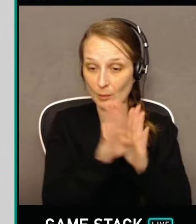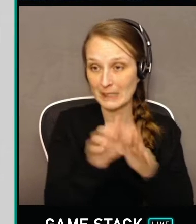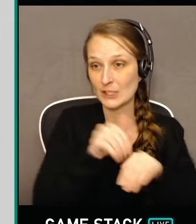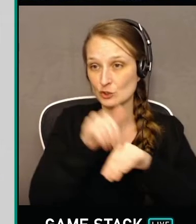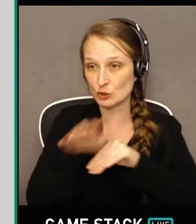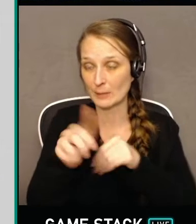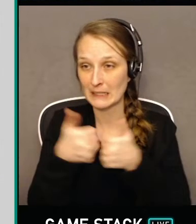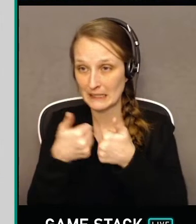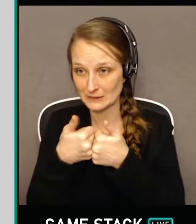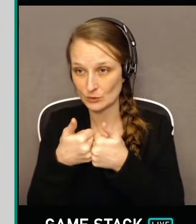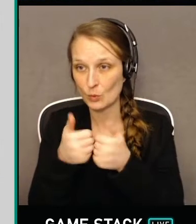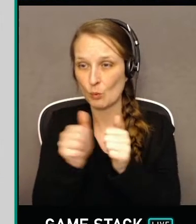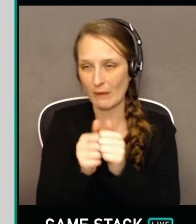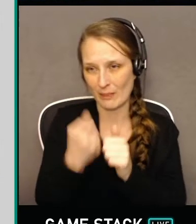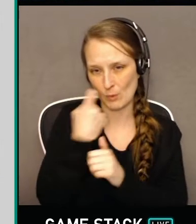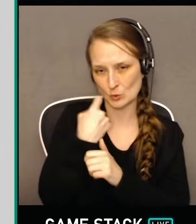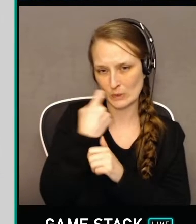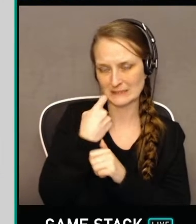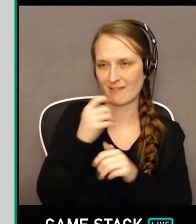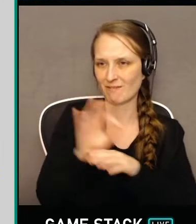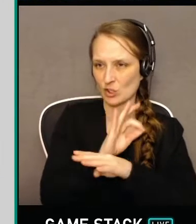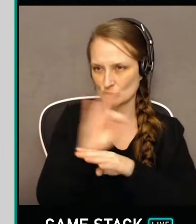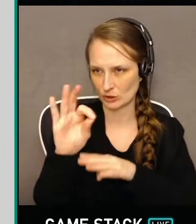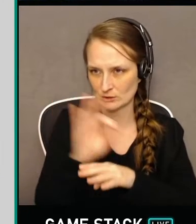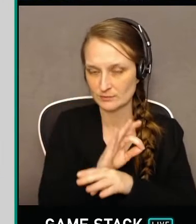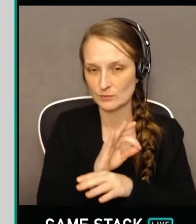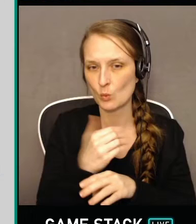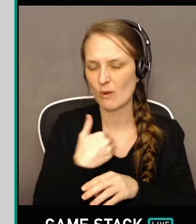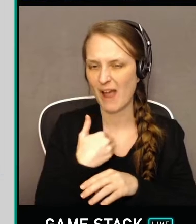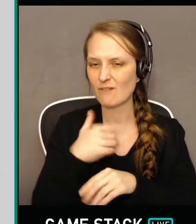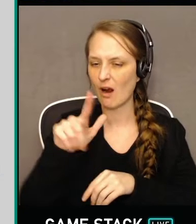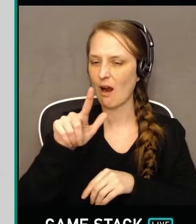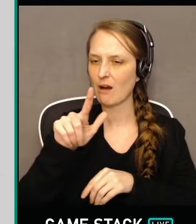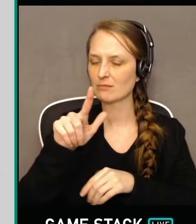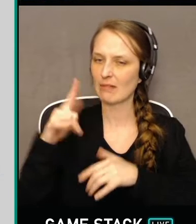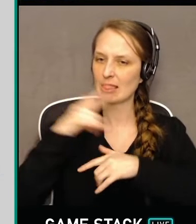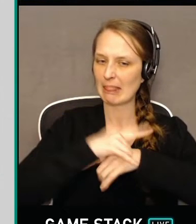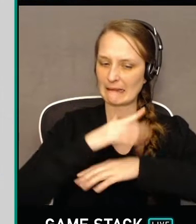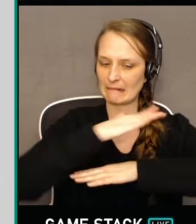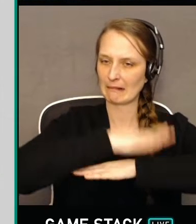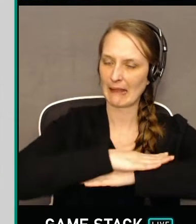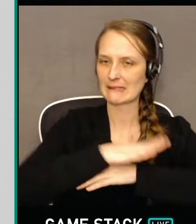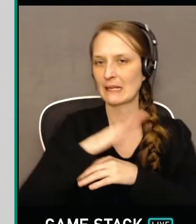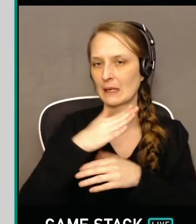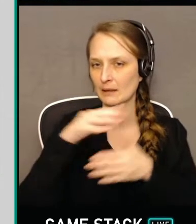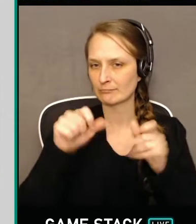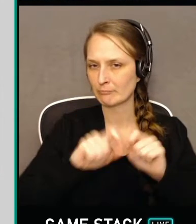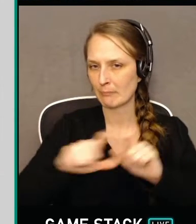latest DirectX 12 functionality. Check out our landing page to get started developing right after this talk,